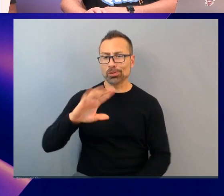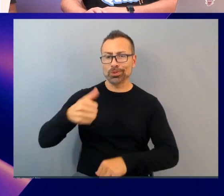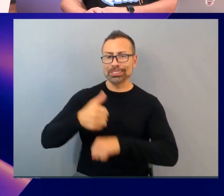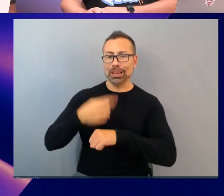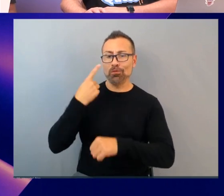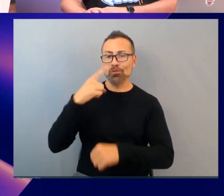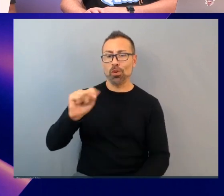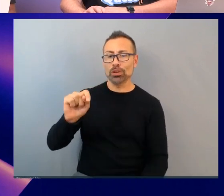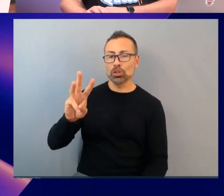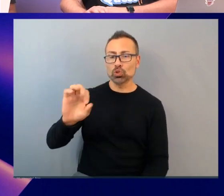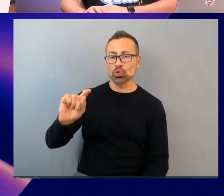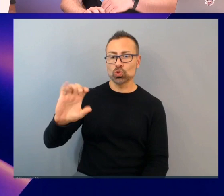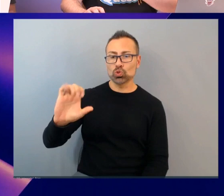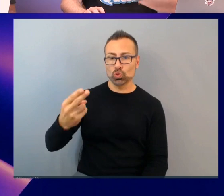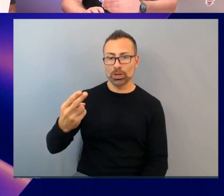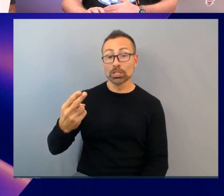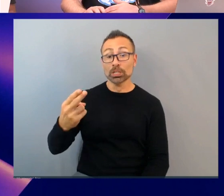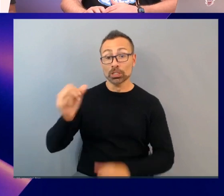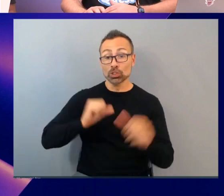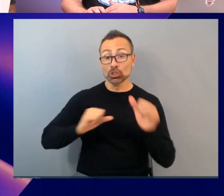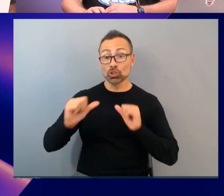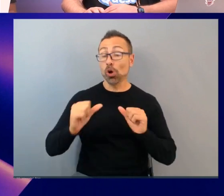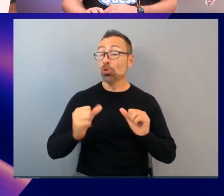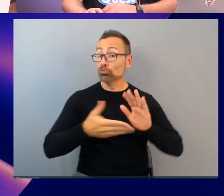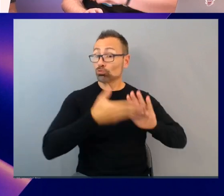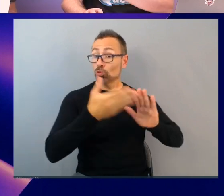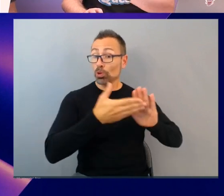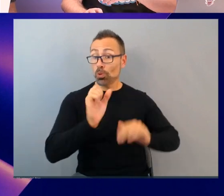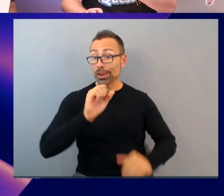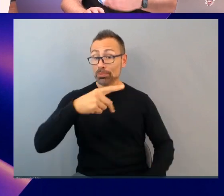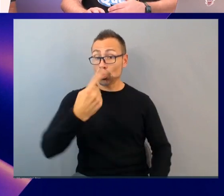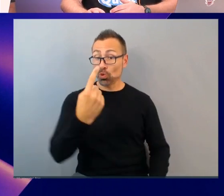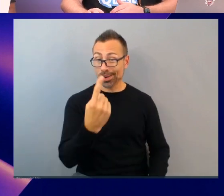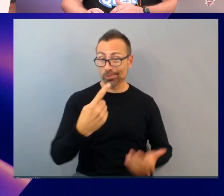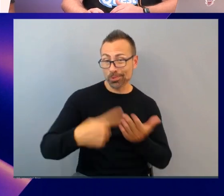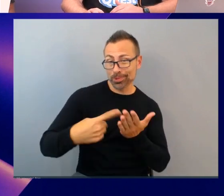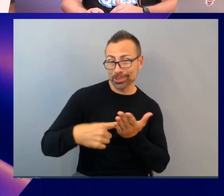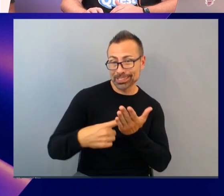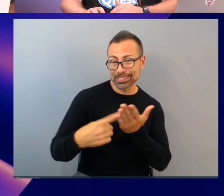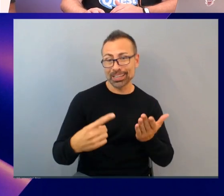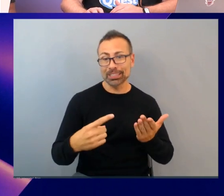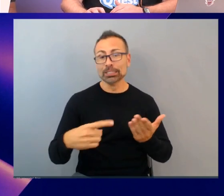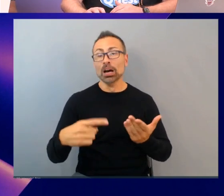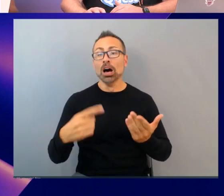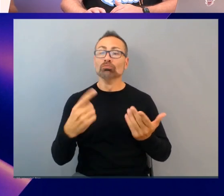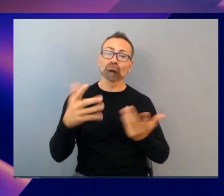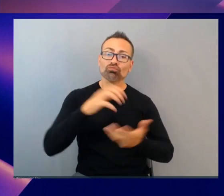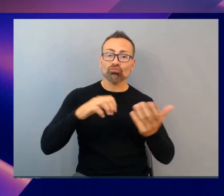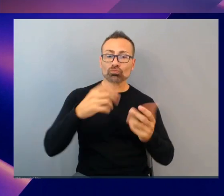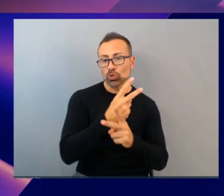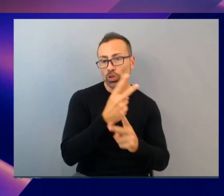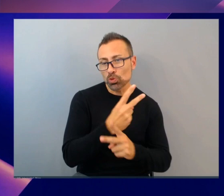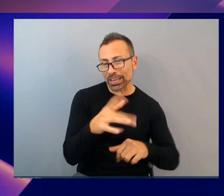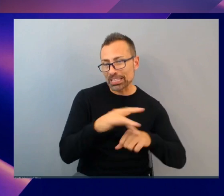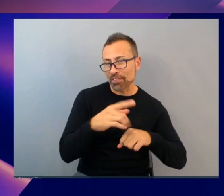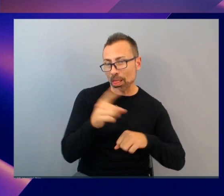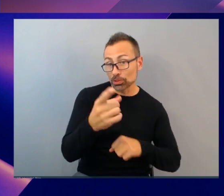We run episode one where we talked about cloud computing essentials. It's available on Twitch on demand if people want to watch. I see it says watch on demand, so they can go there